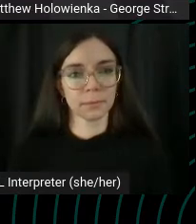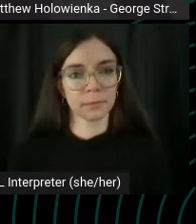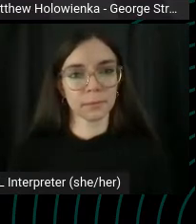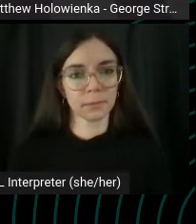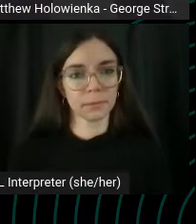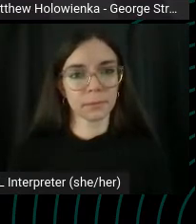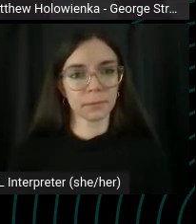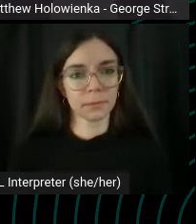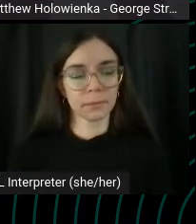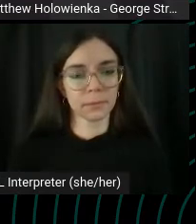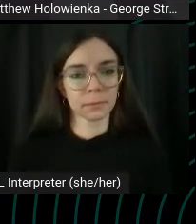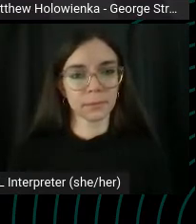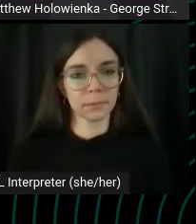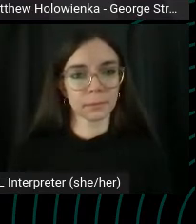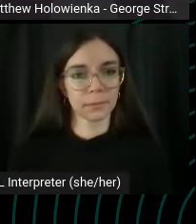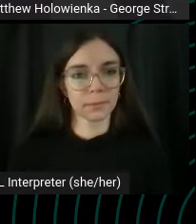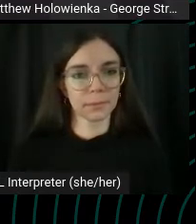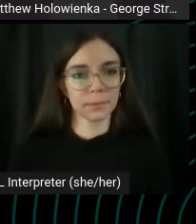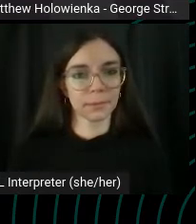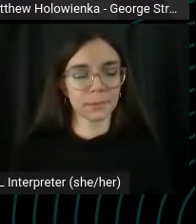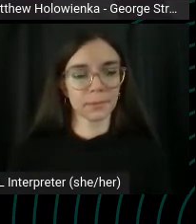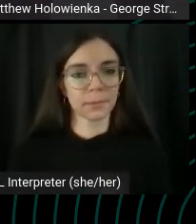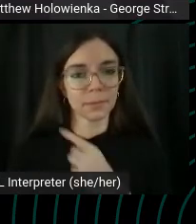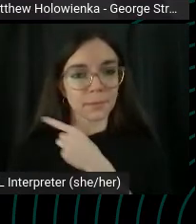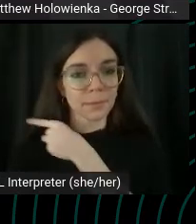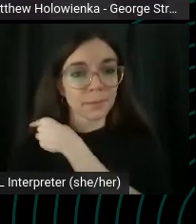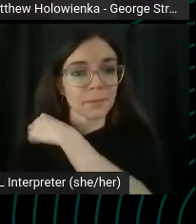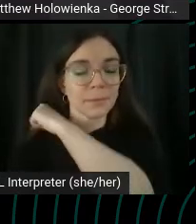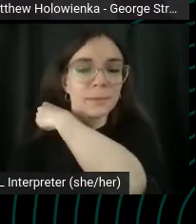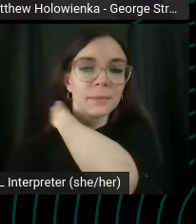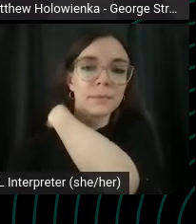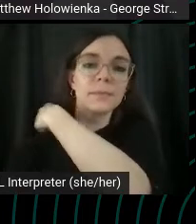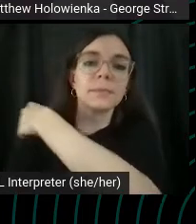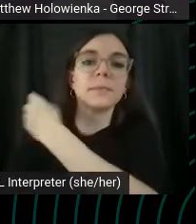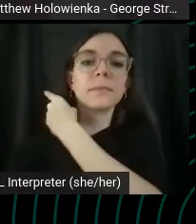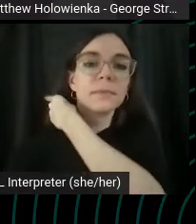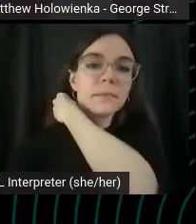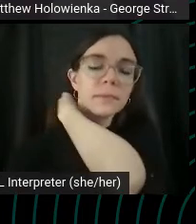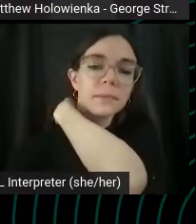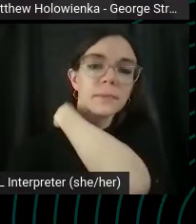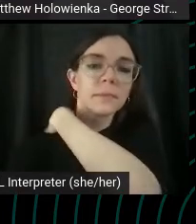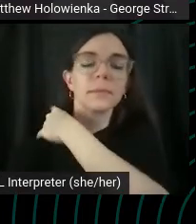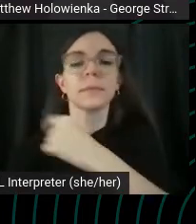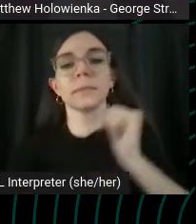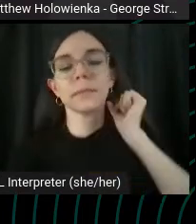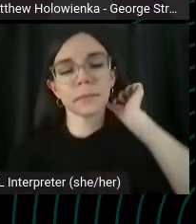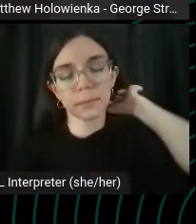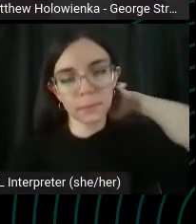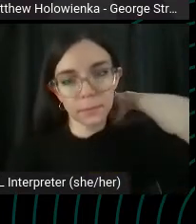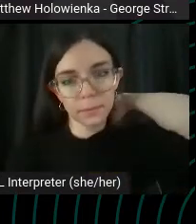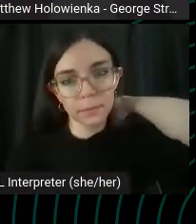I am currently playing 40 characters in the one person show Fully Committed